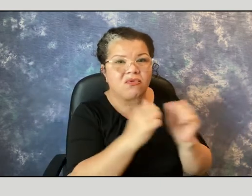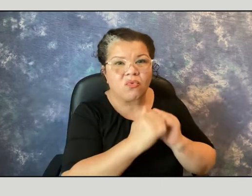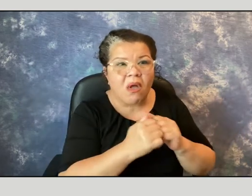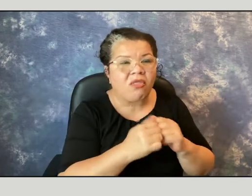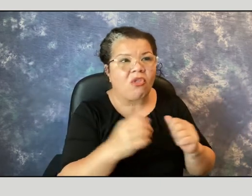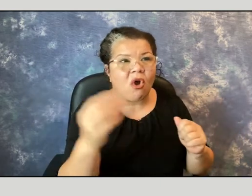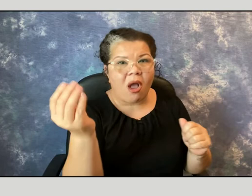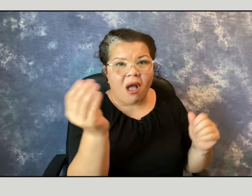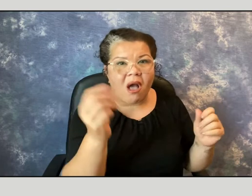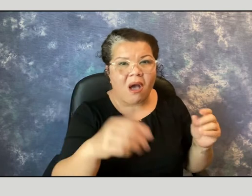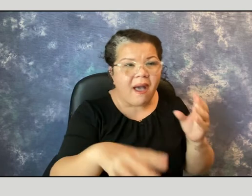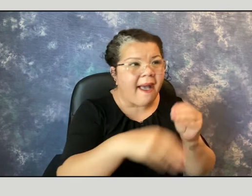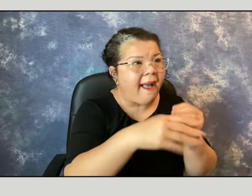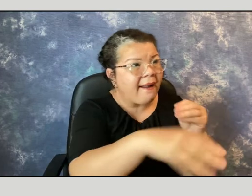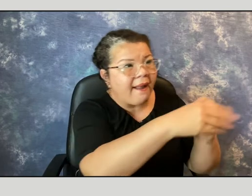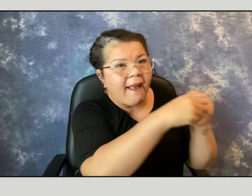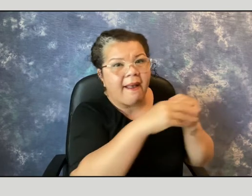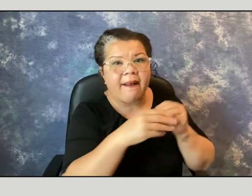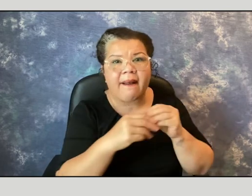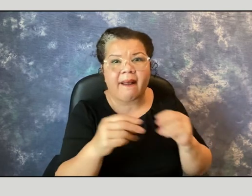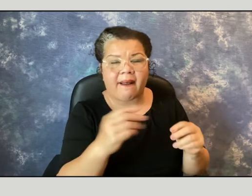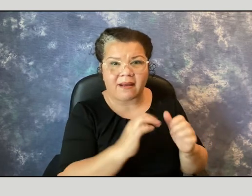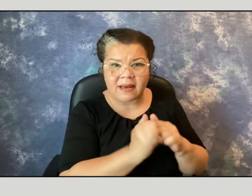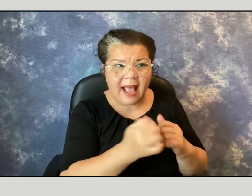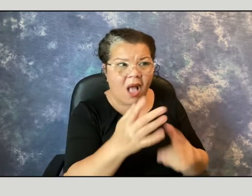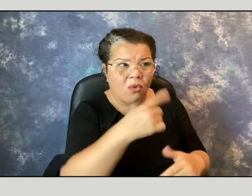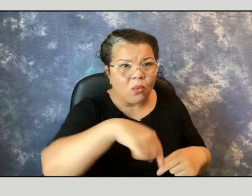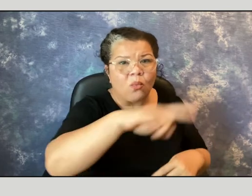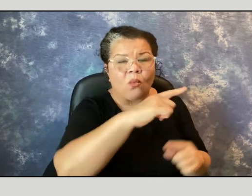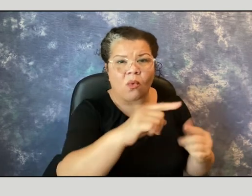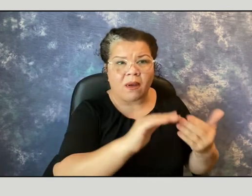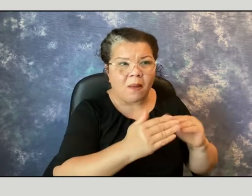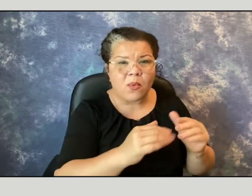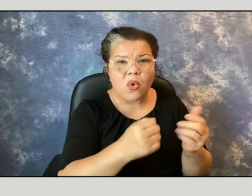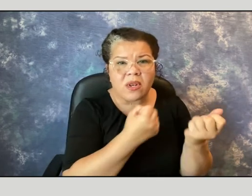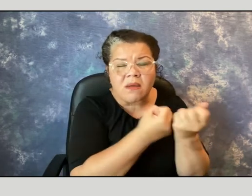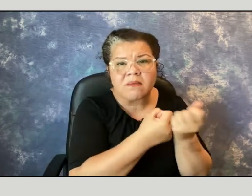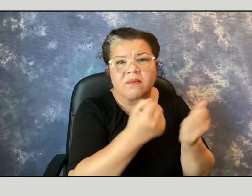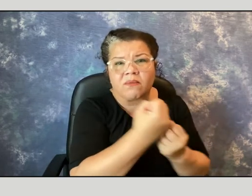of how the tarps are such a small part of it, and it was those pans through which we fed ourselves,